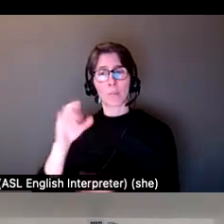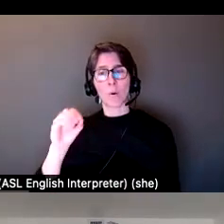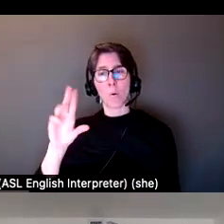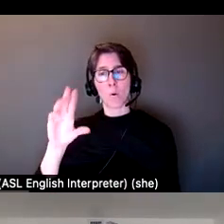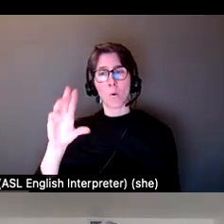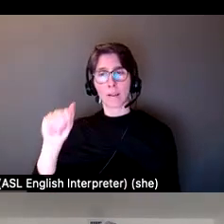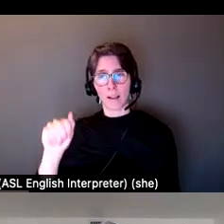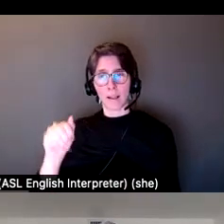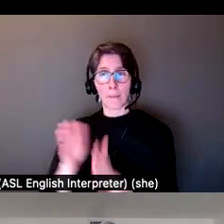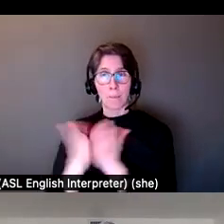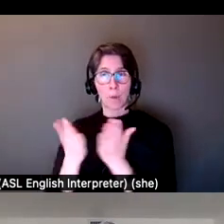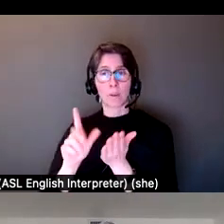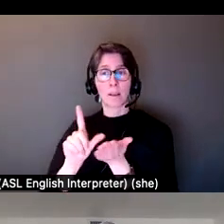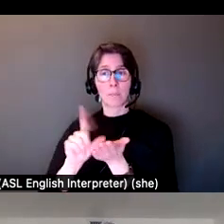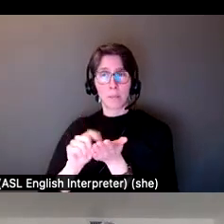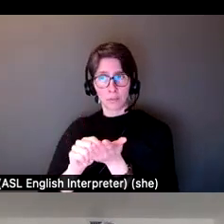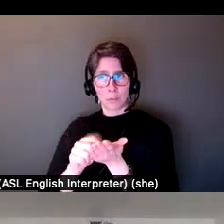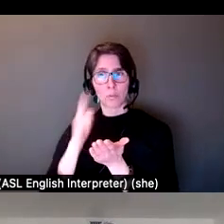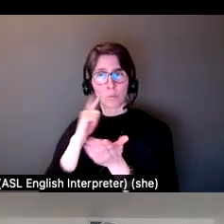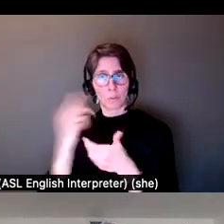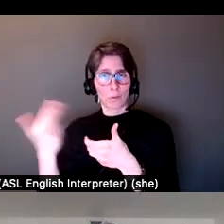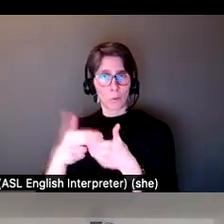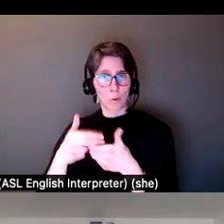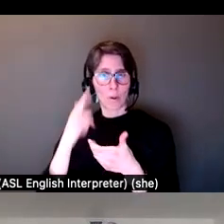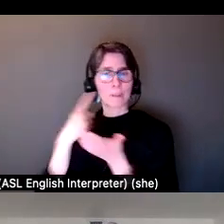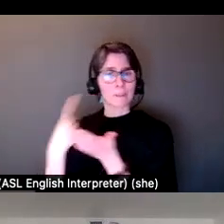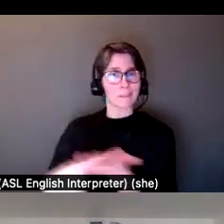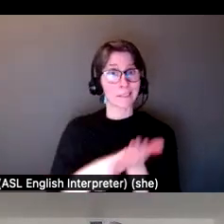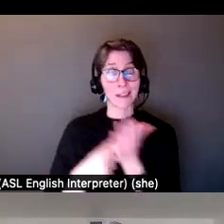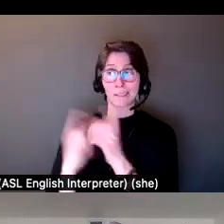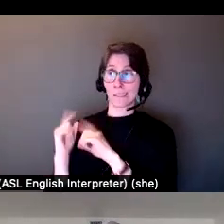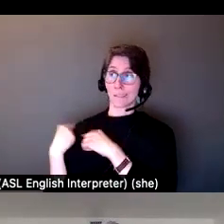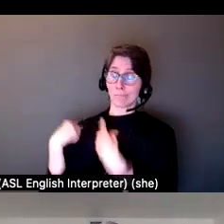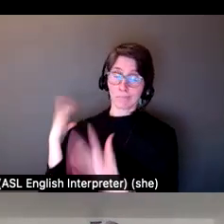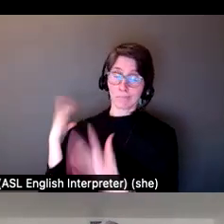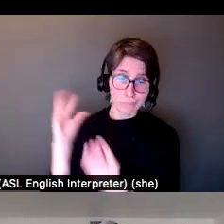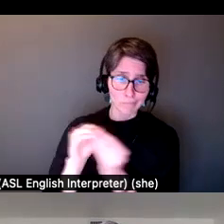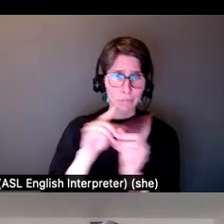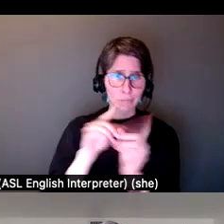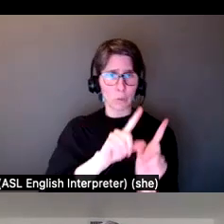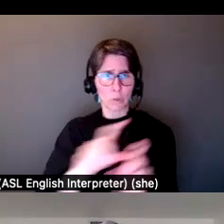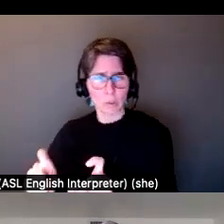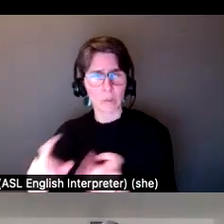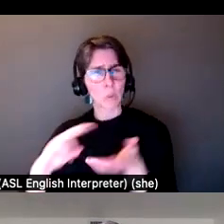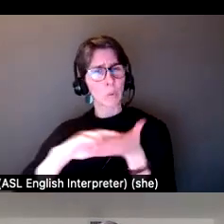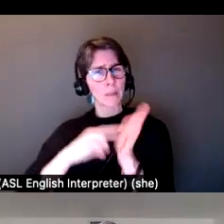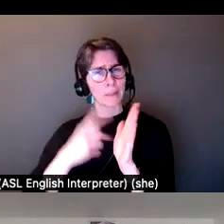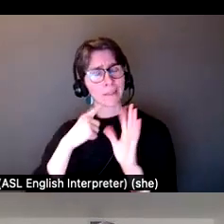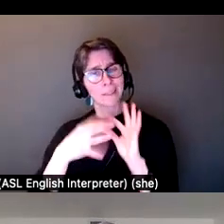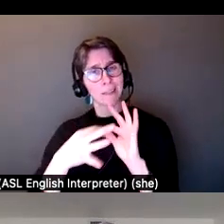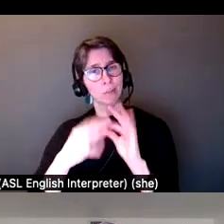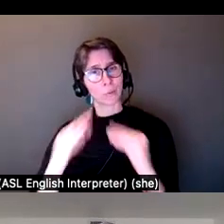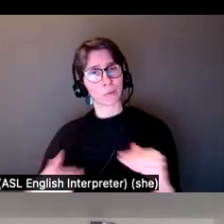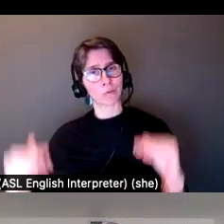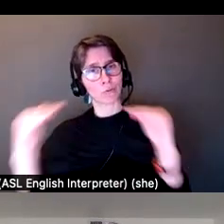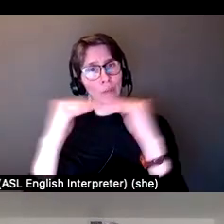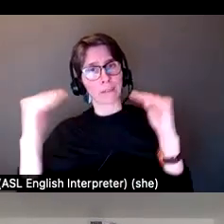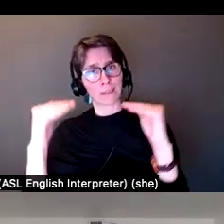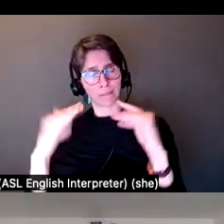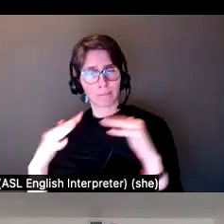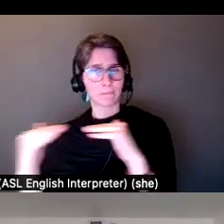we will discuss what the survey findings mean in the context of justice, equity, diversity,